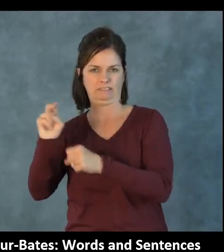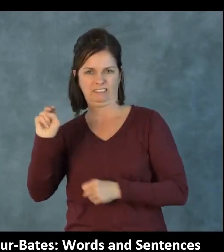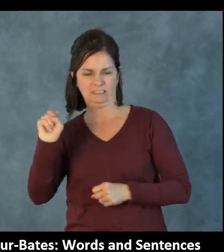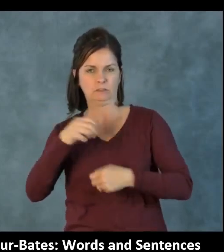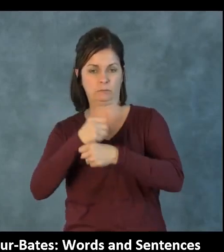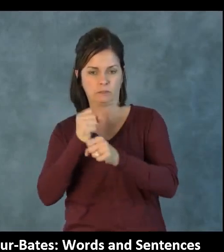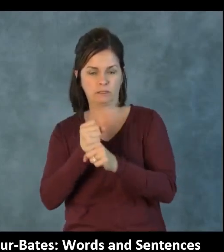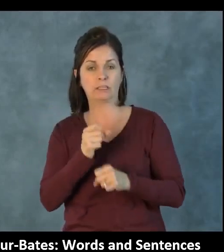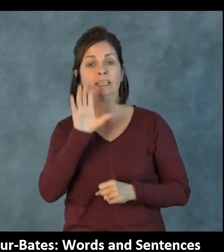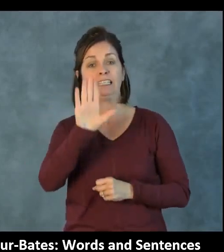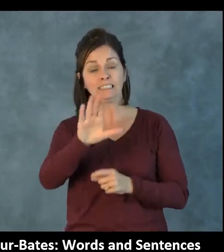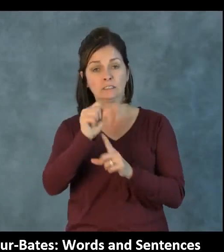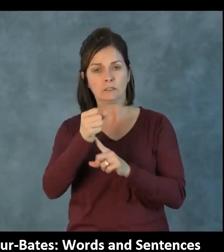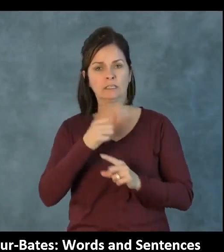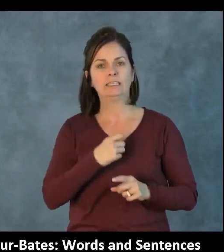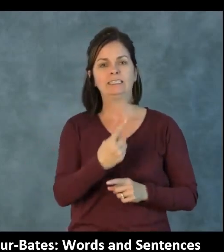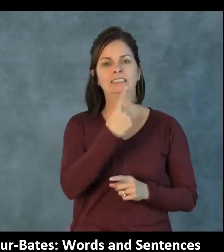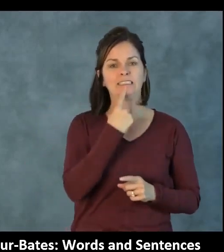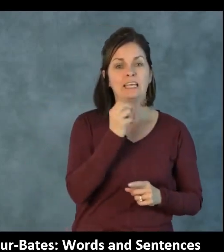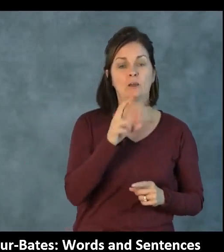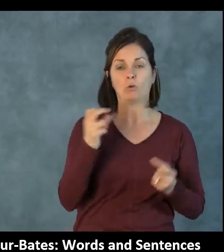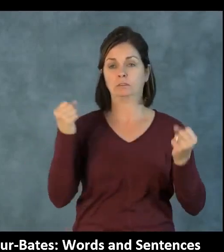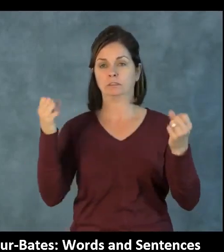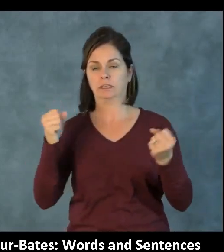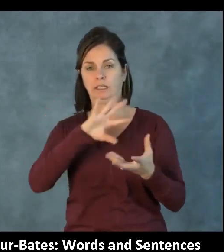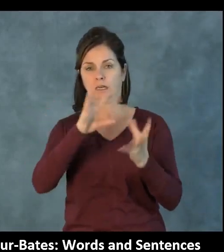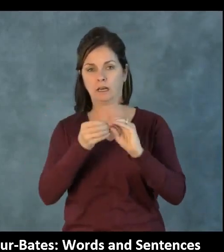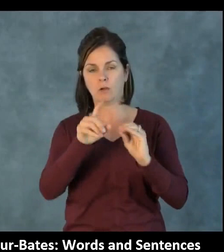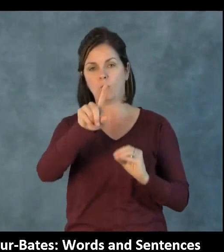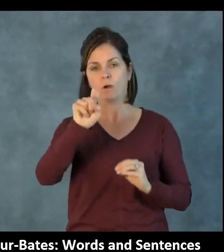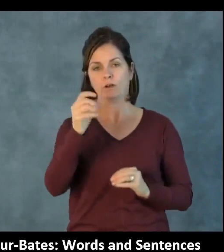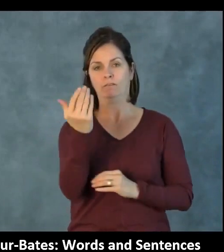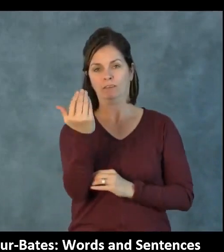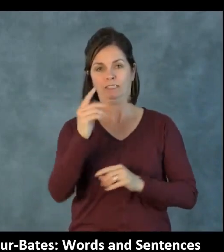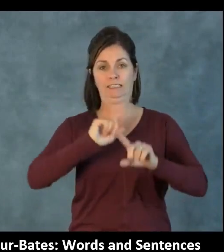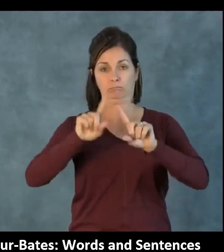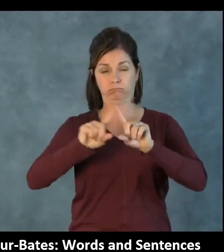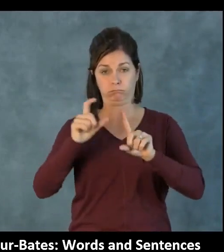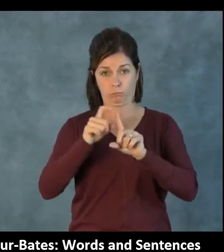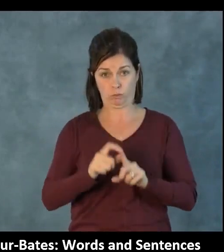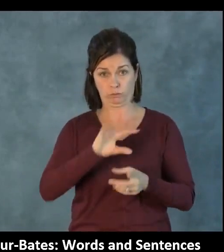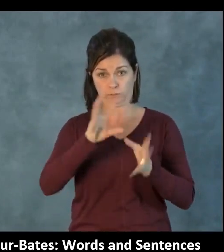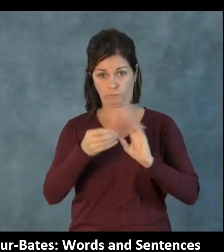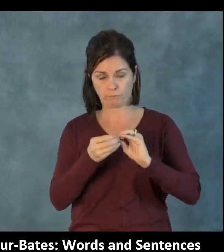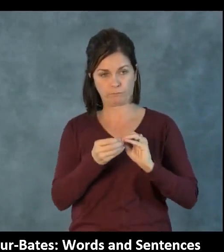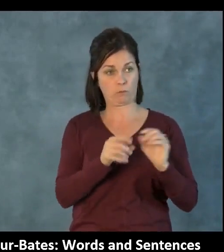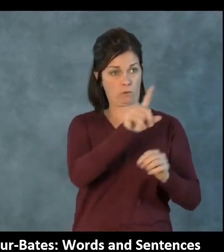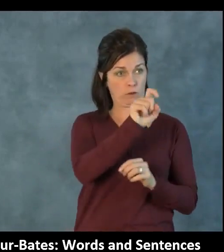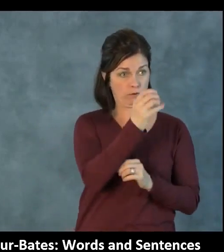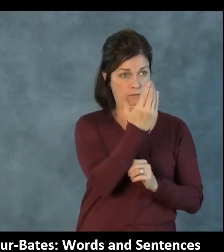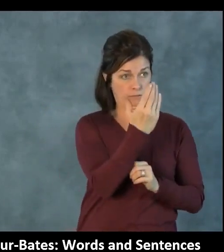115 different words. Right next to the number of words he's producing, we have the age score